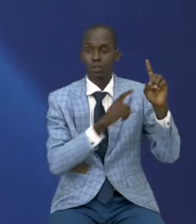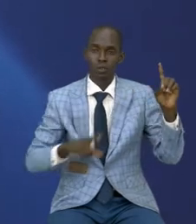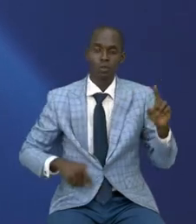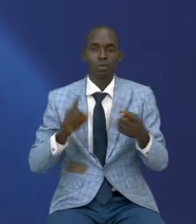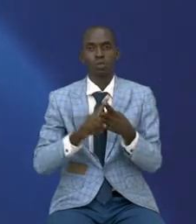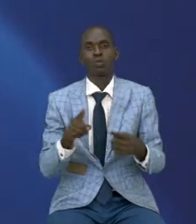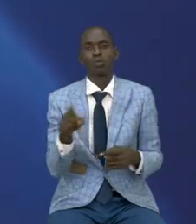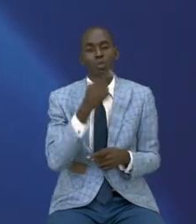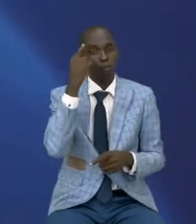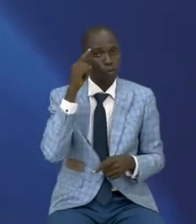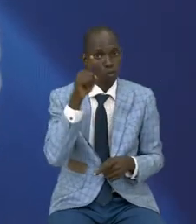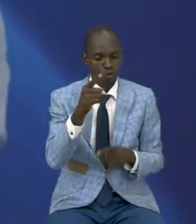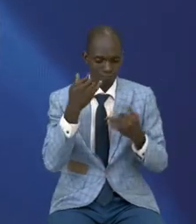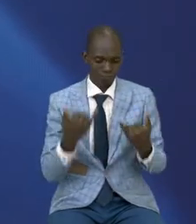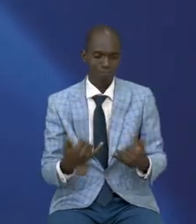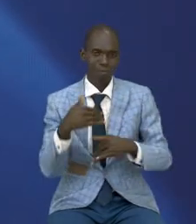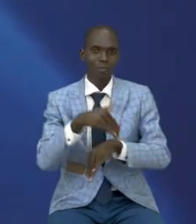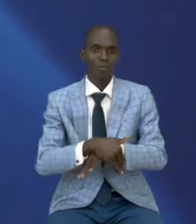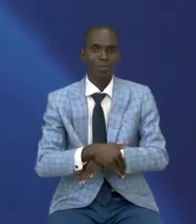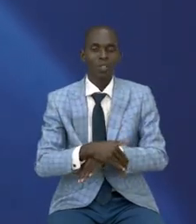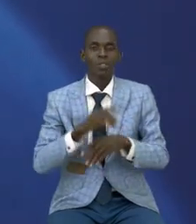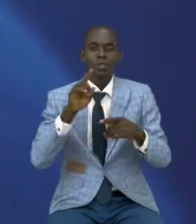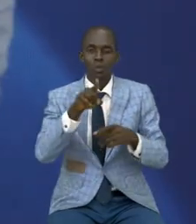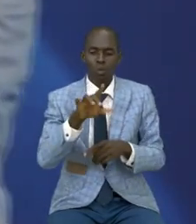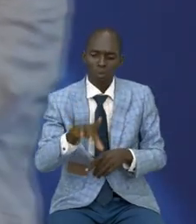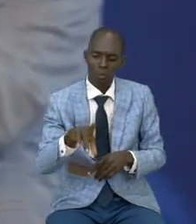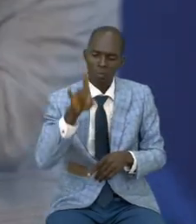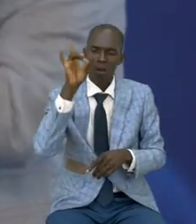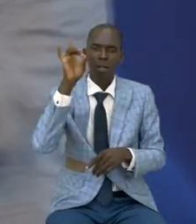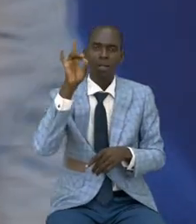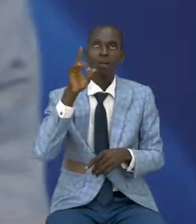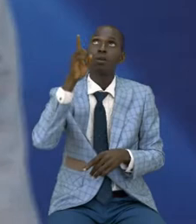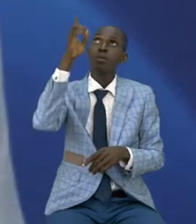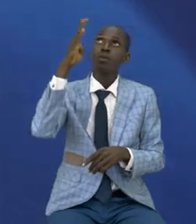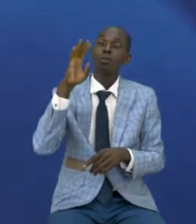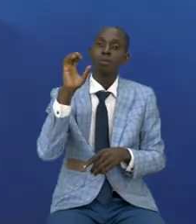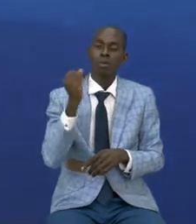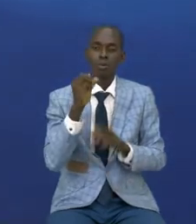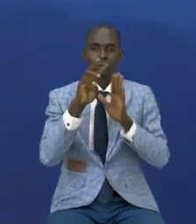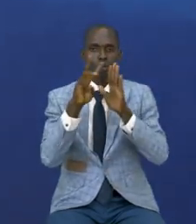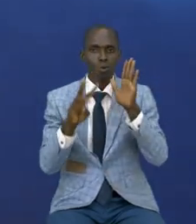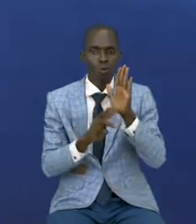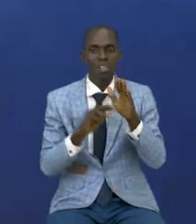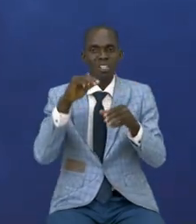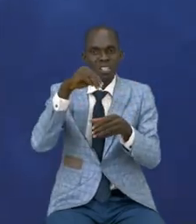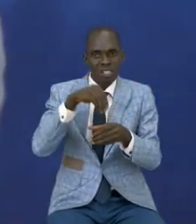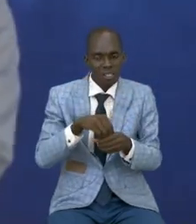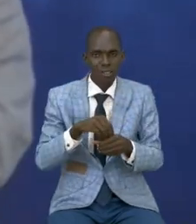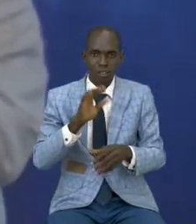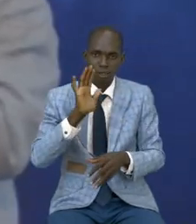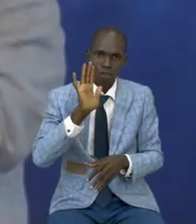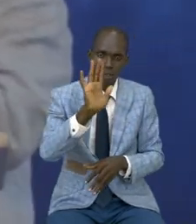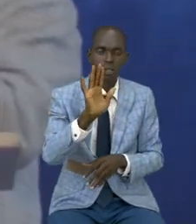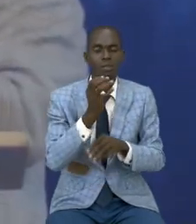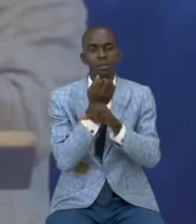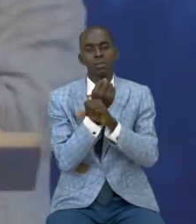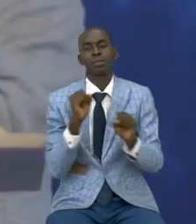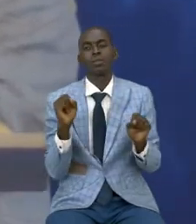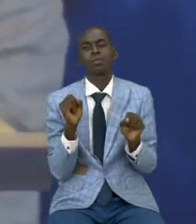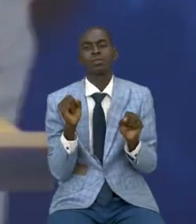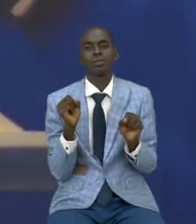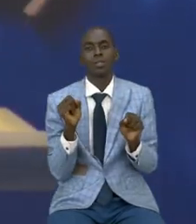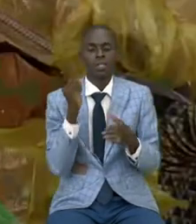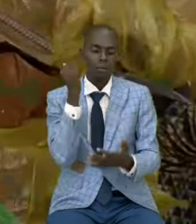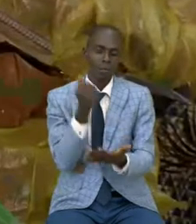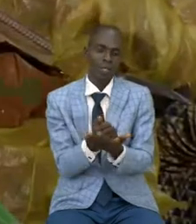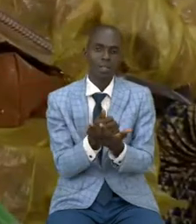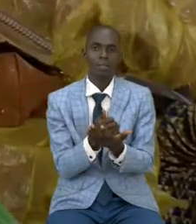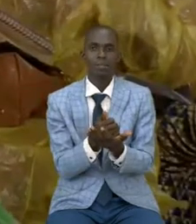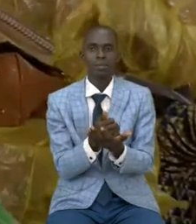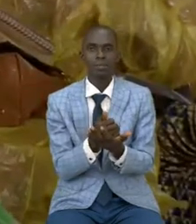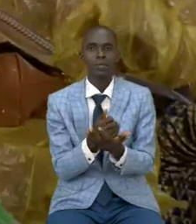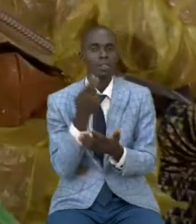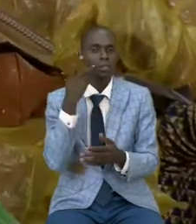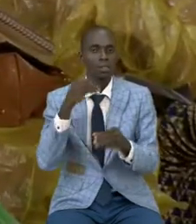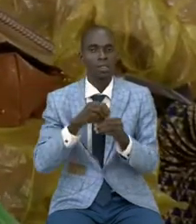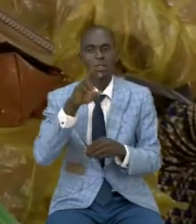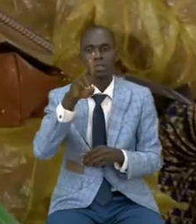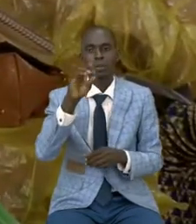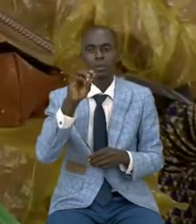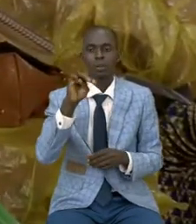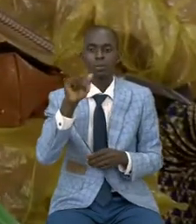for you tonight you discover god's will in your salvation amen look at romans chapter 10